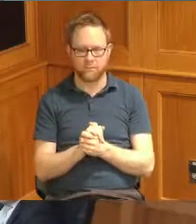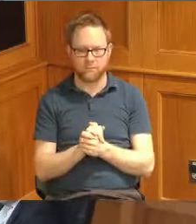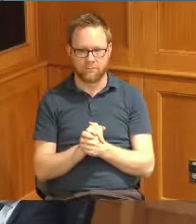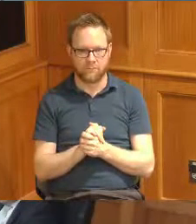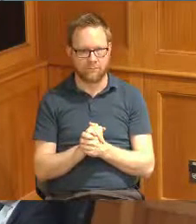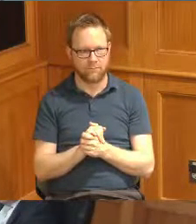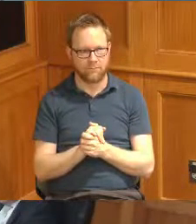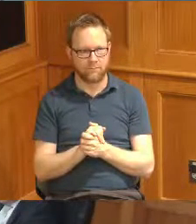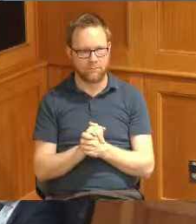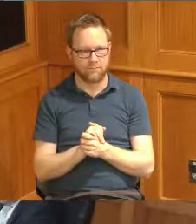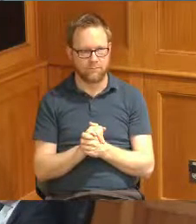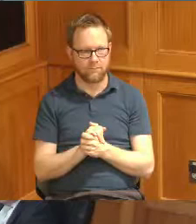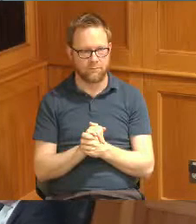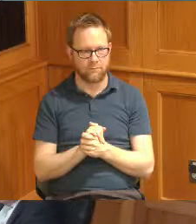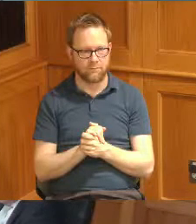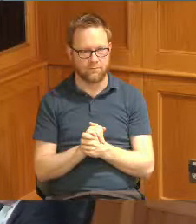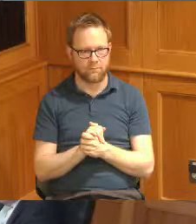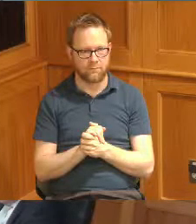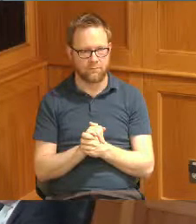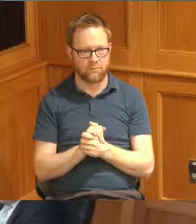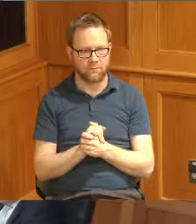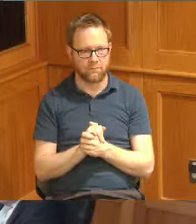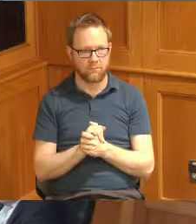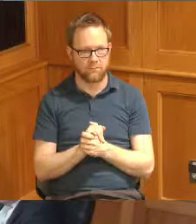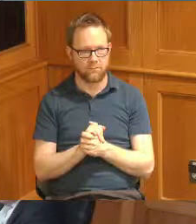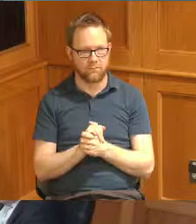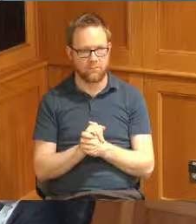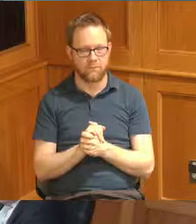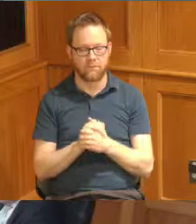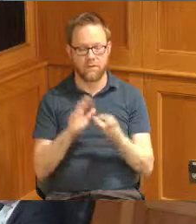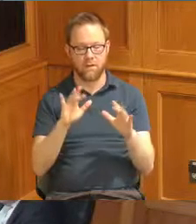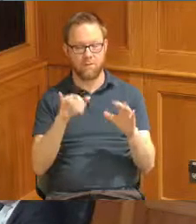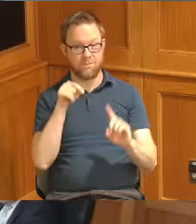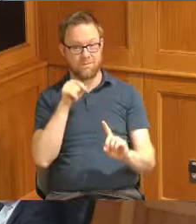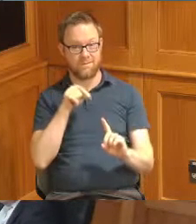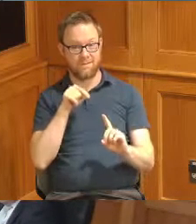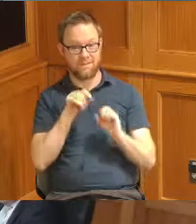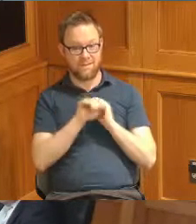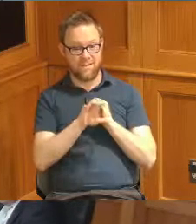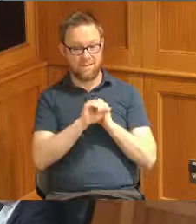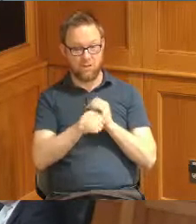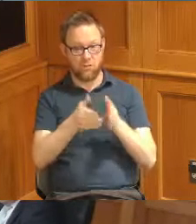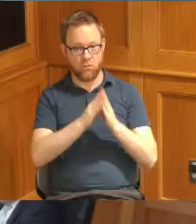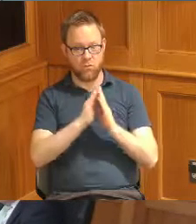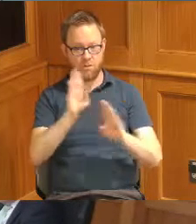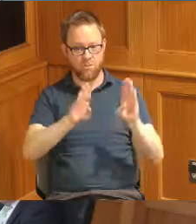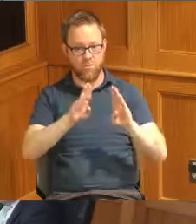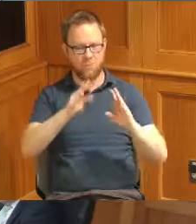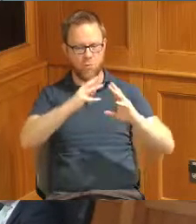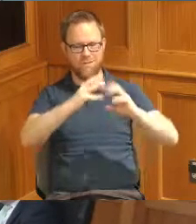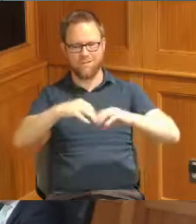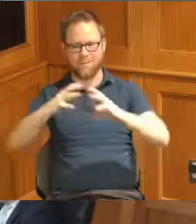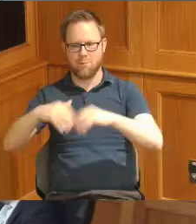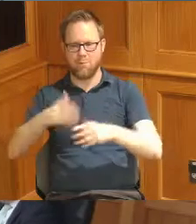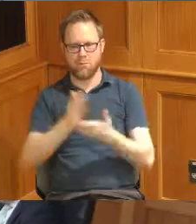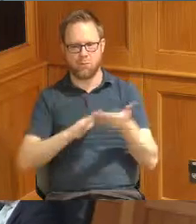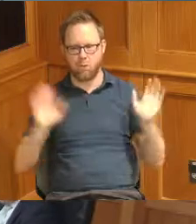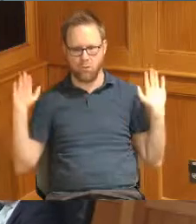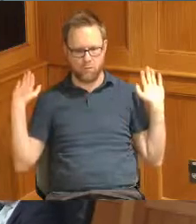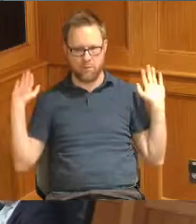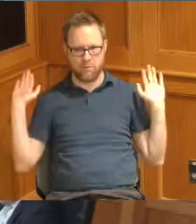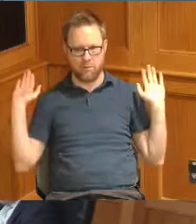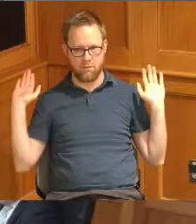I just wonder this is advertising for bits for the demolition so the and we will be grading it